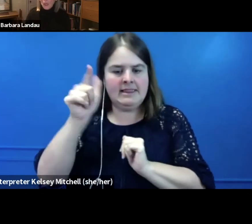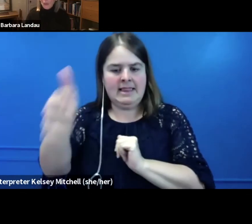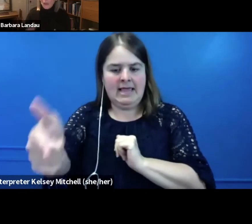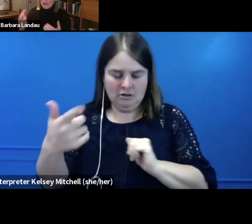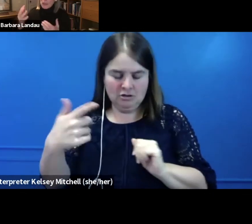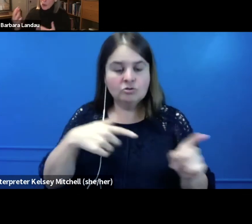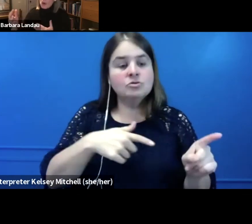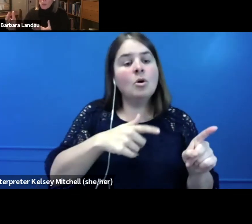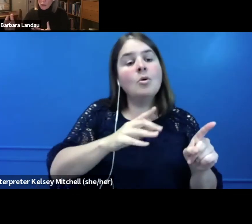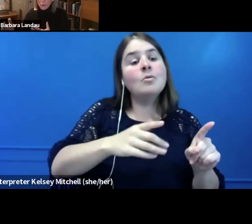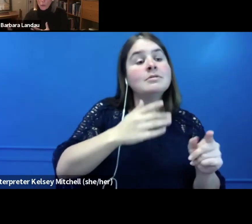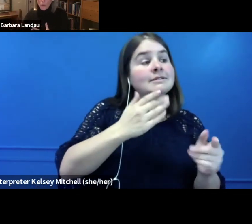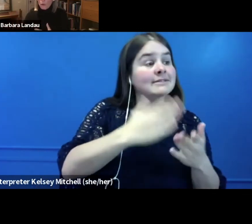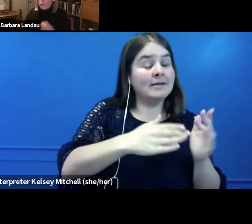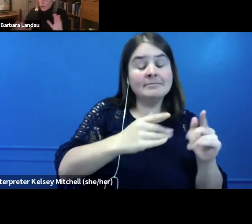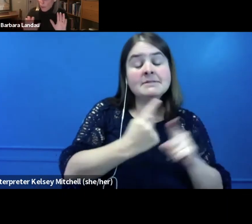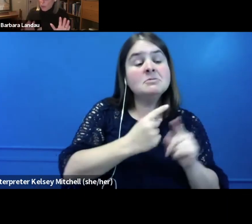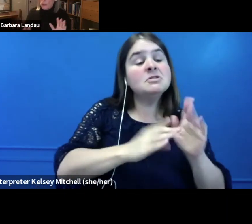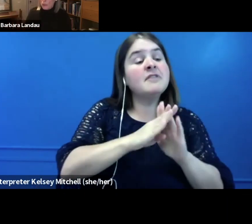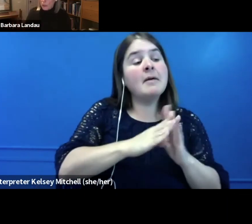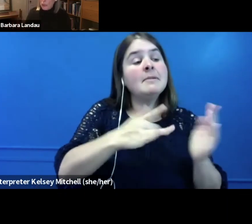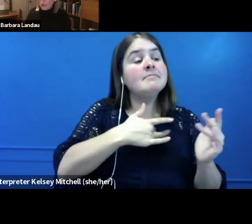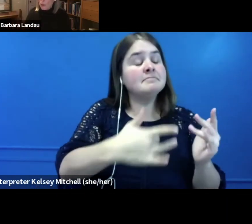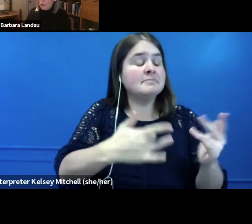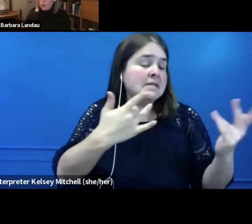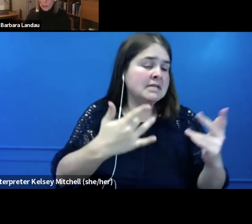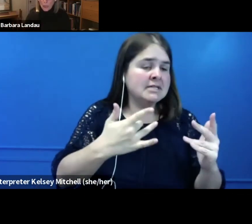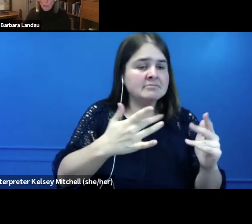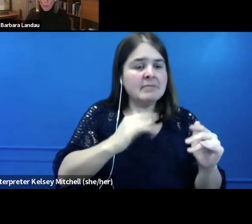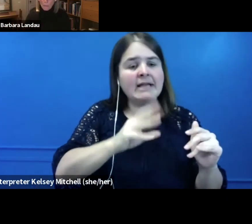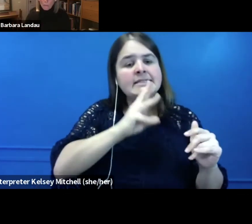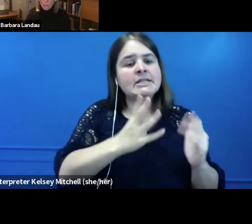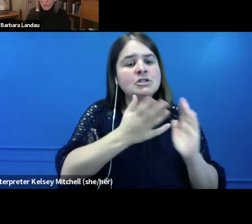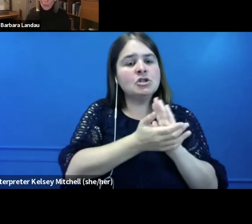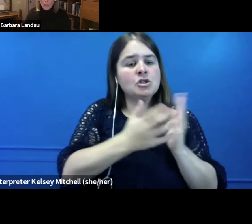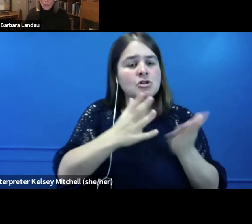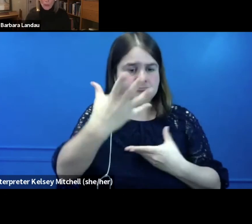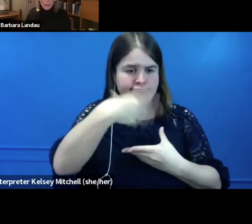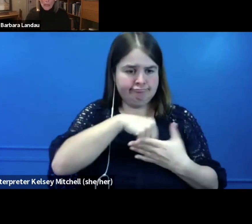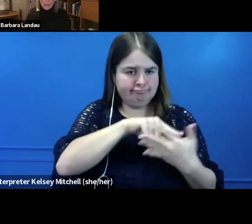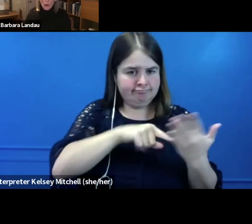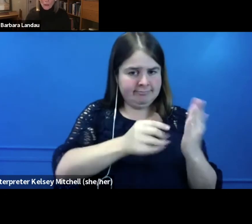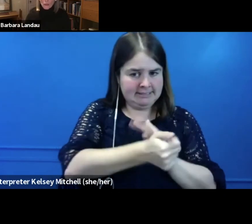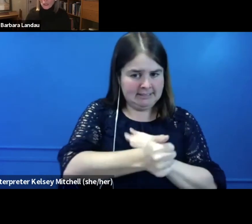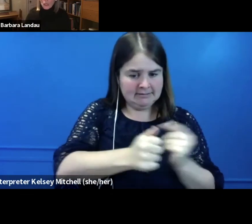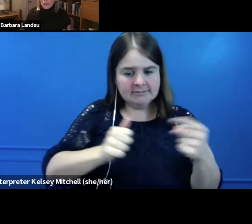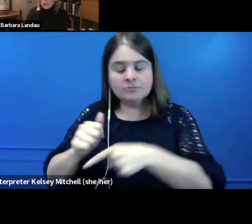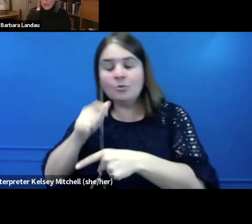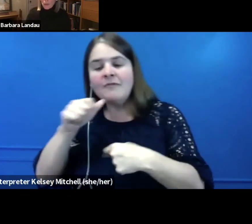but then they don't go much further for the ones the things that we've looked at